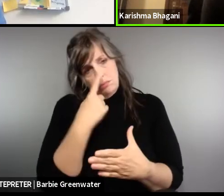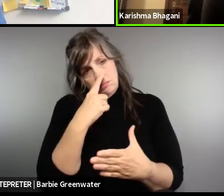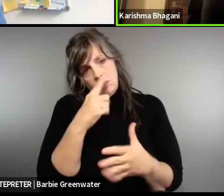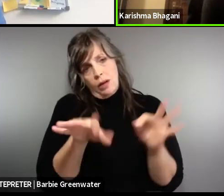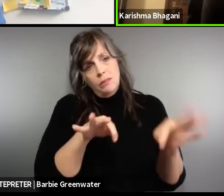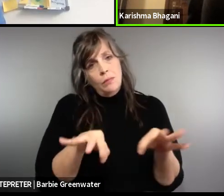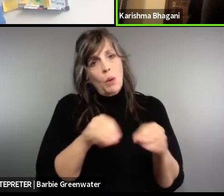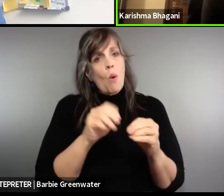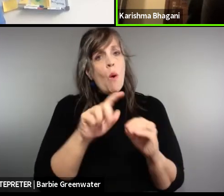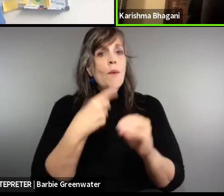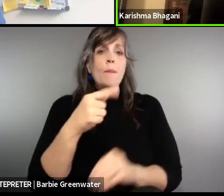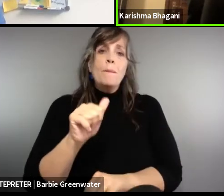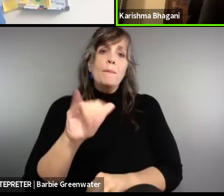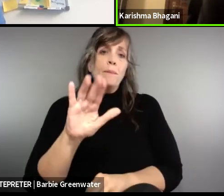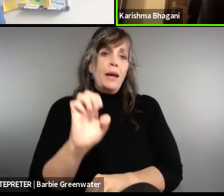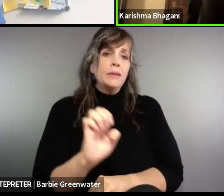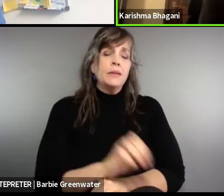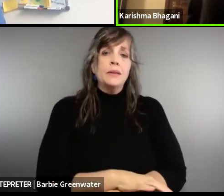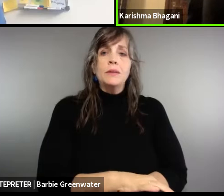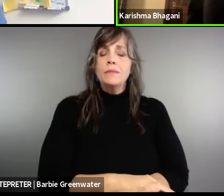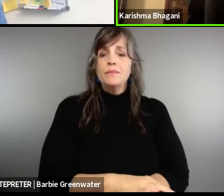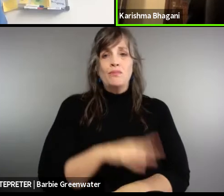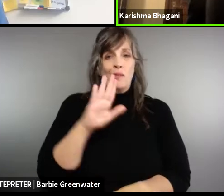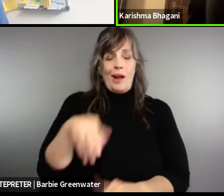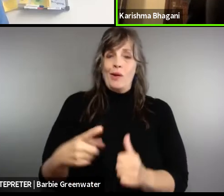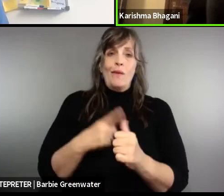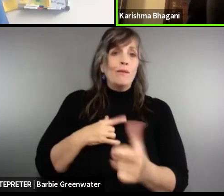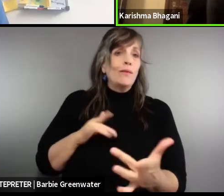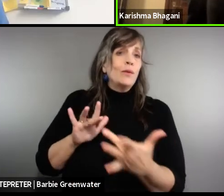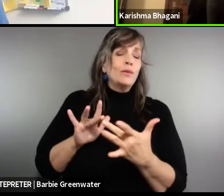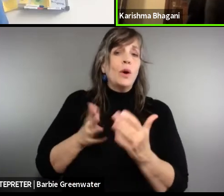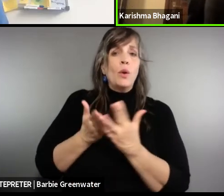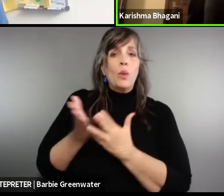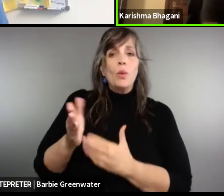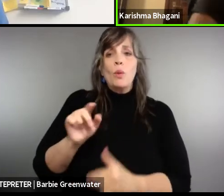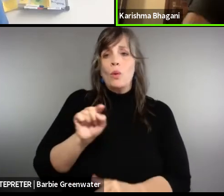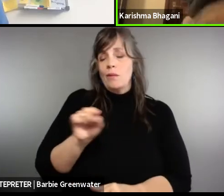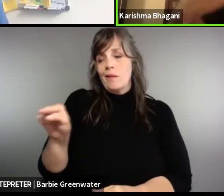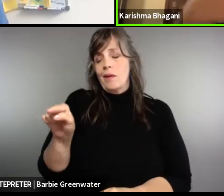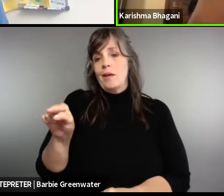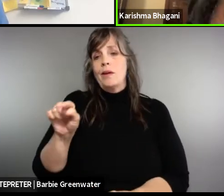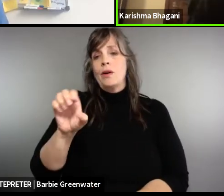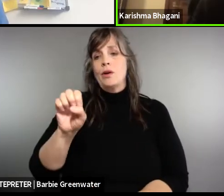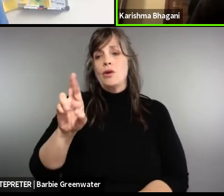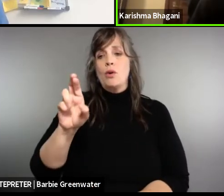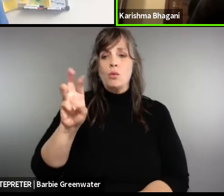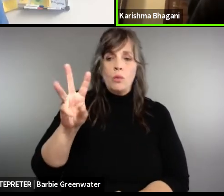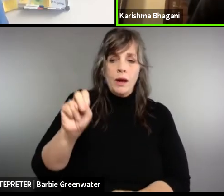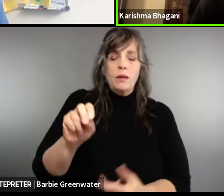I mean, I came in first contact with it through Erwin Moss and Roberto Lovato who sort of connected us initially